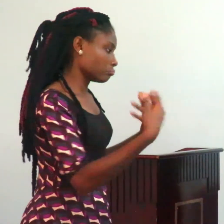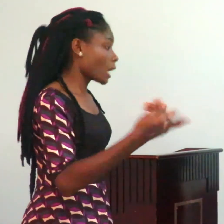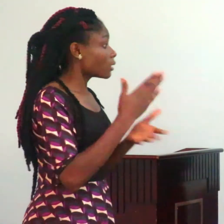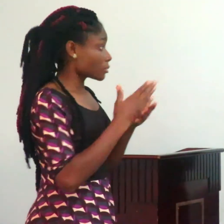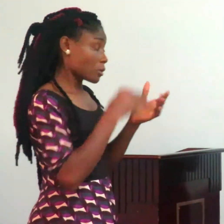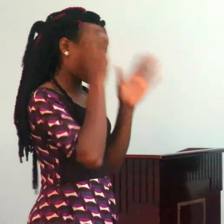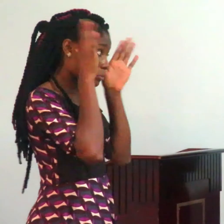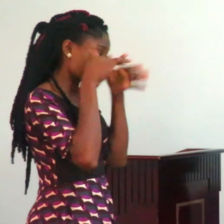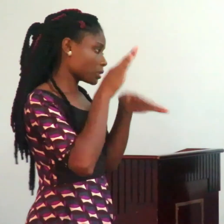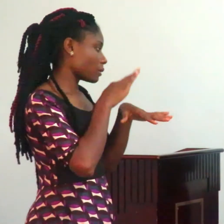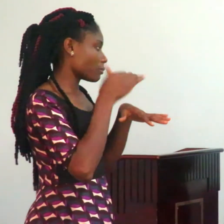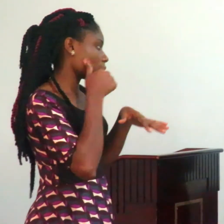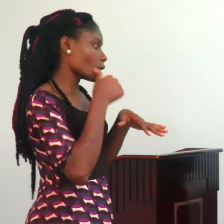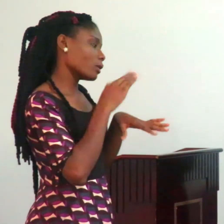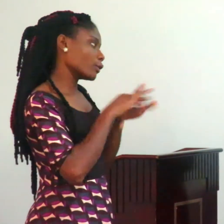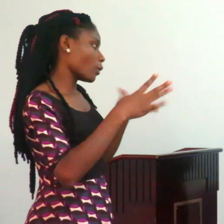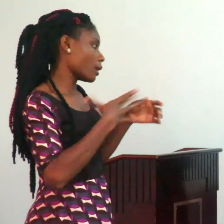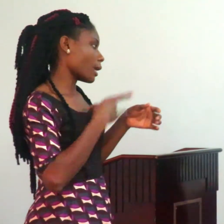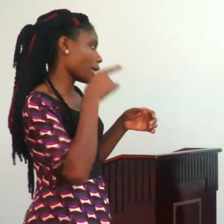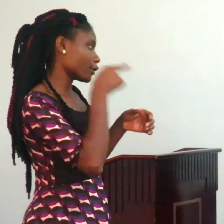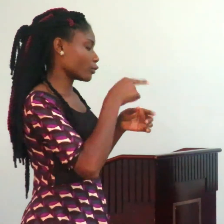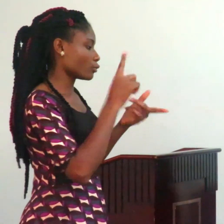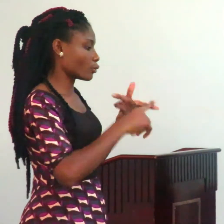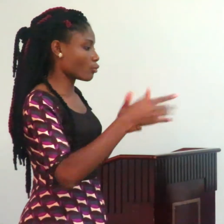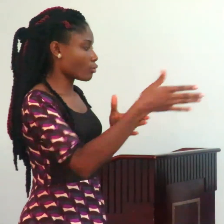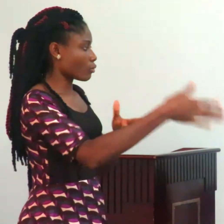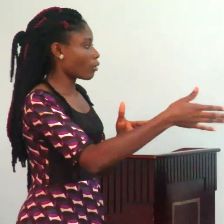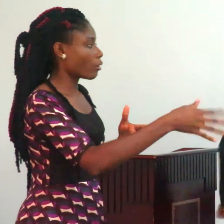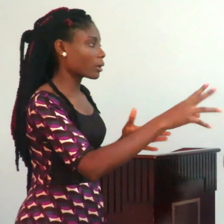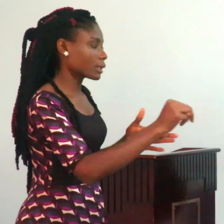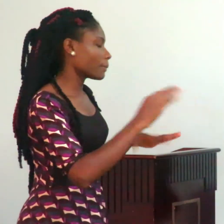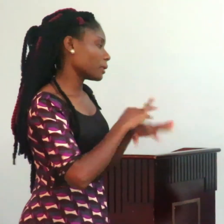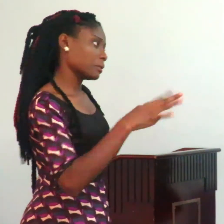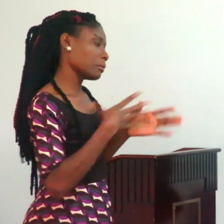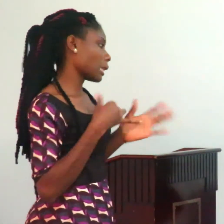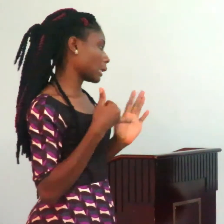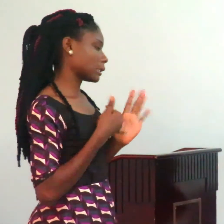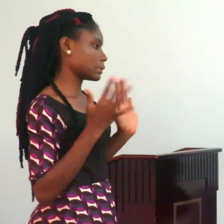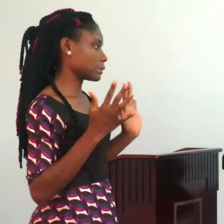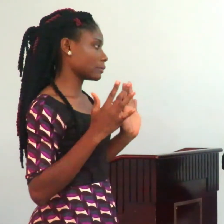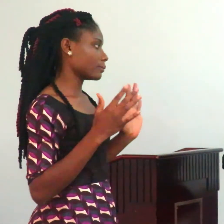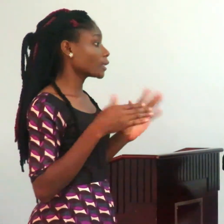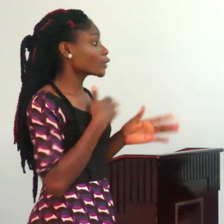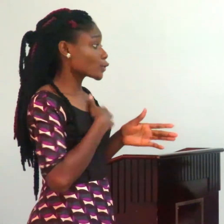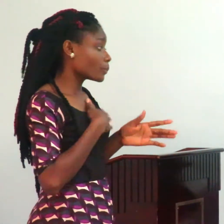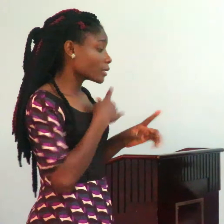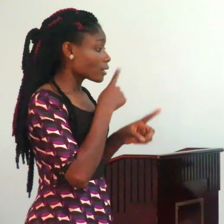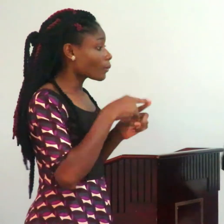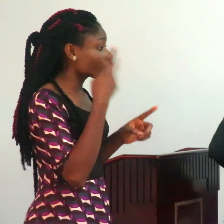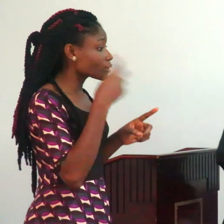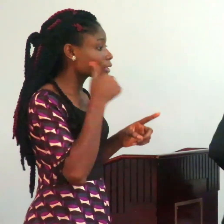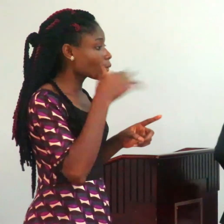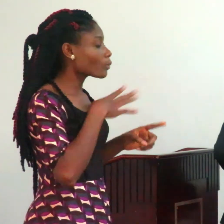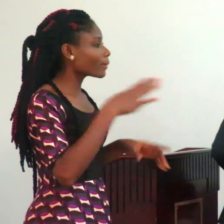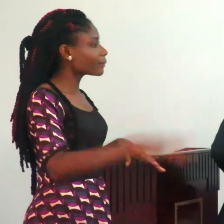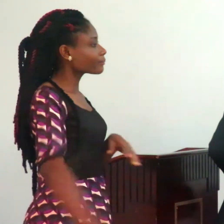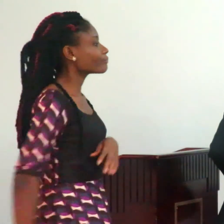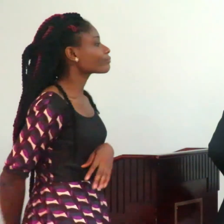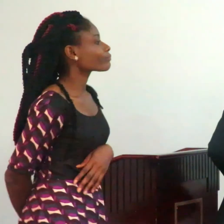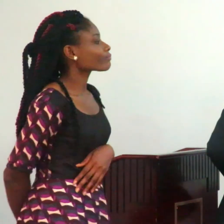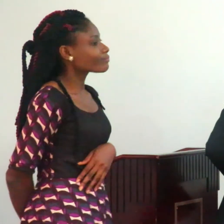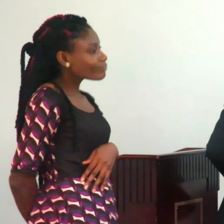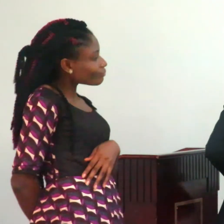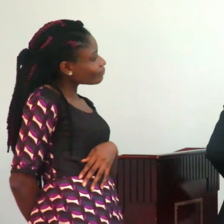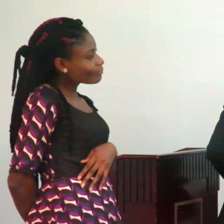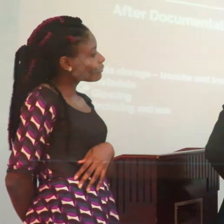the community, as long as the community is formed, they have a language, so we had indigenous